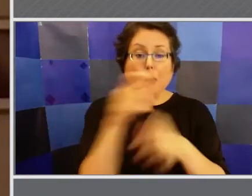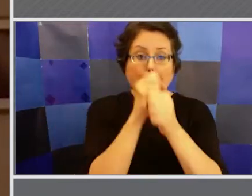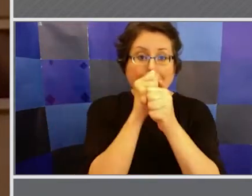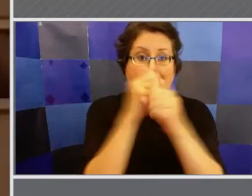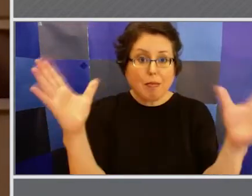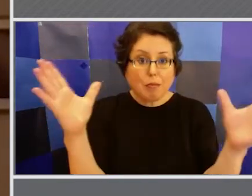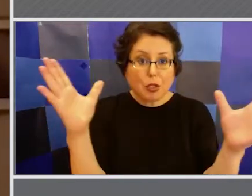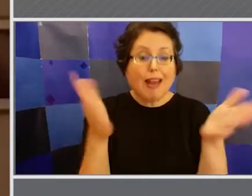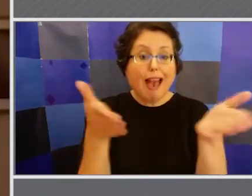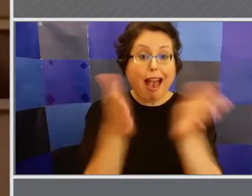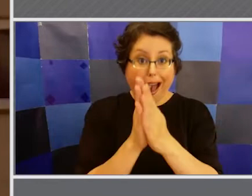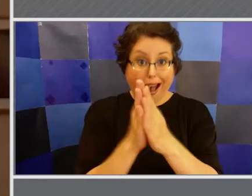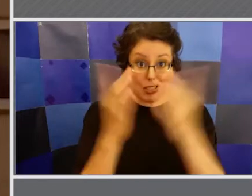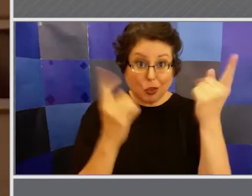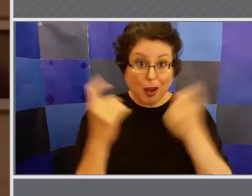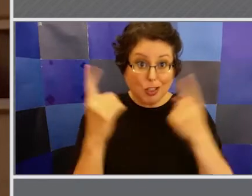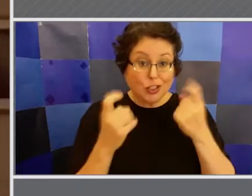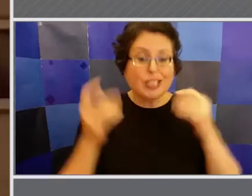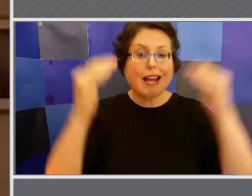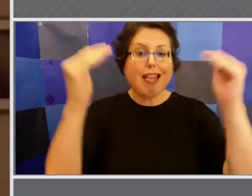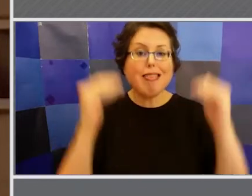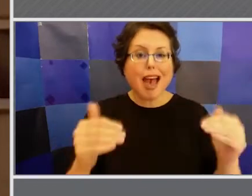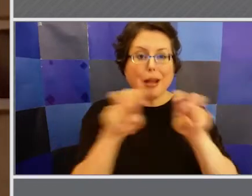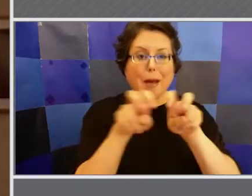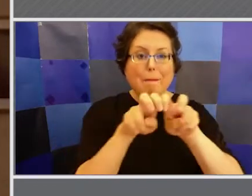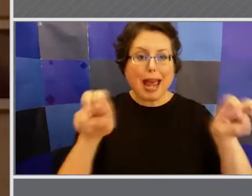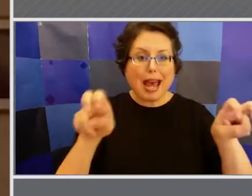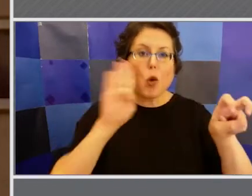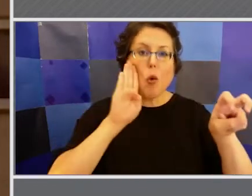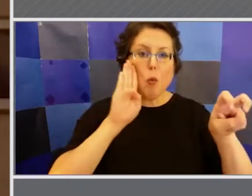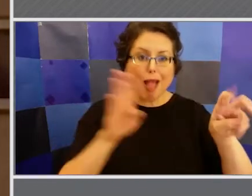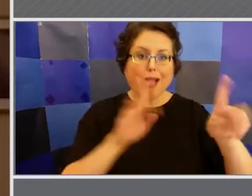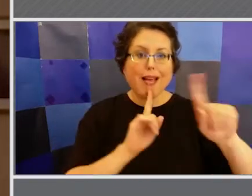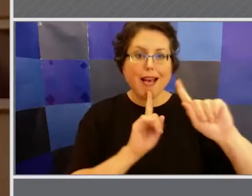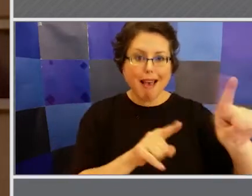And then the panel, the panelists will answer.